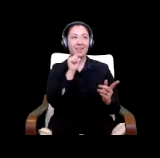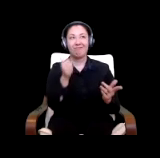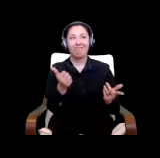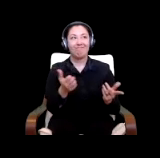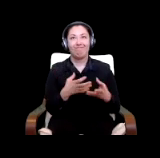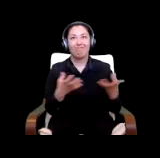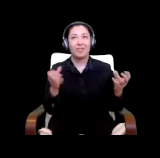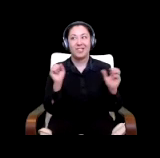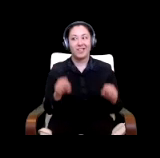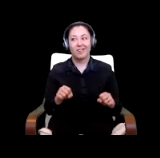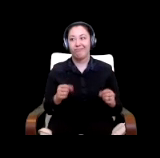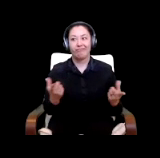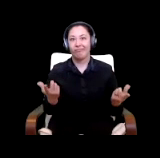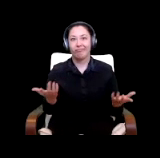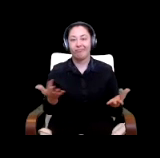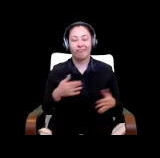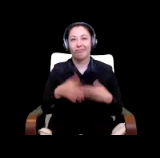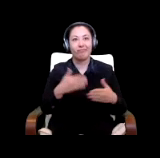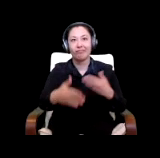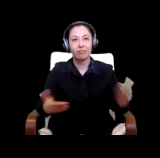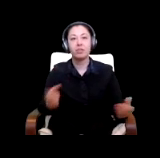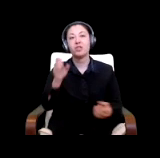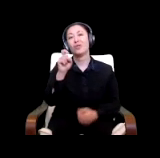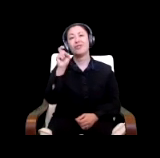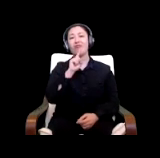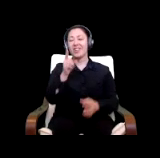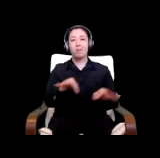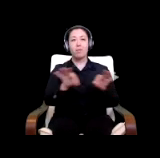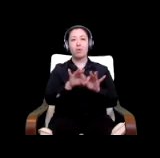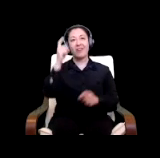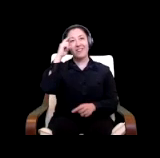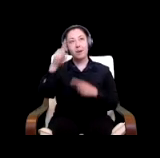try to think of creative ways to help them interact with the environment.